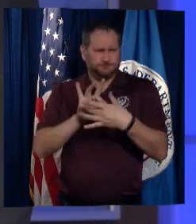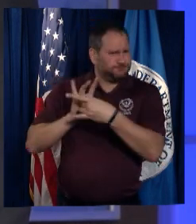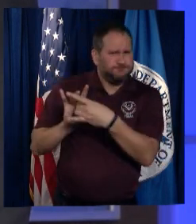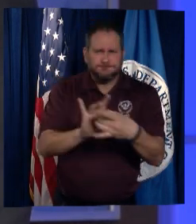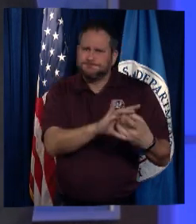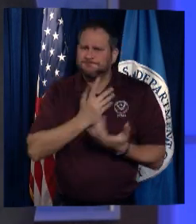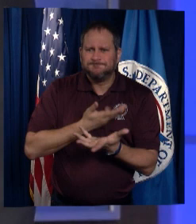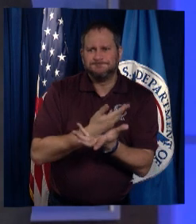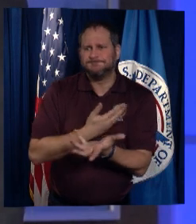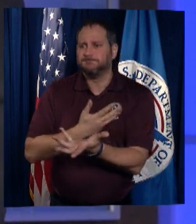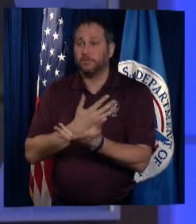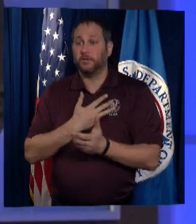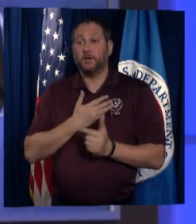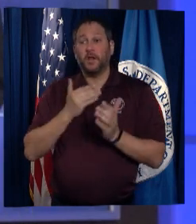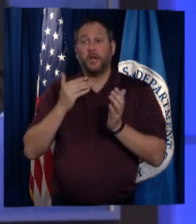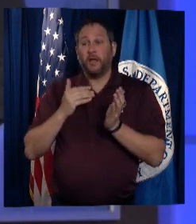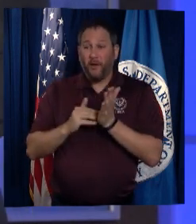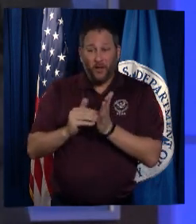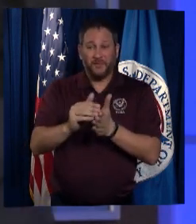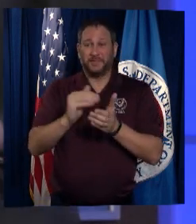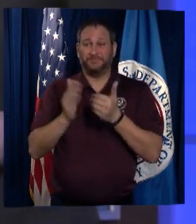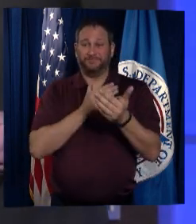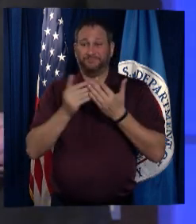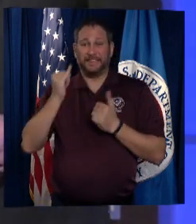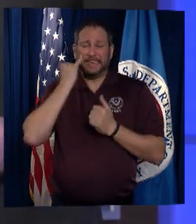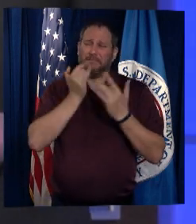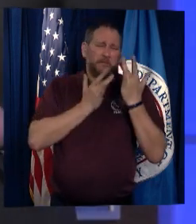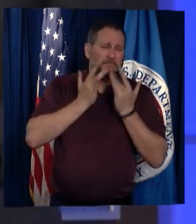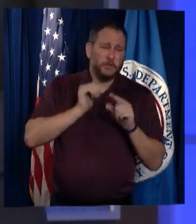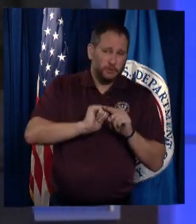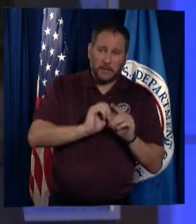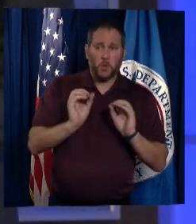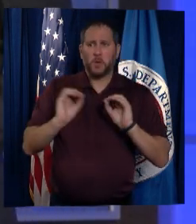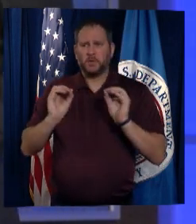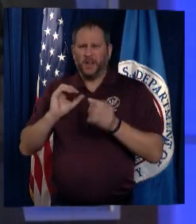interdependent equals, whereas others use the term euphemistically to mean a